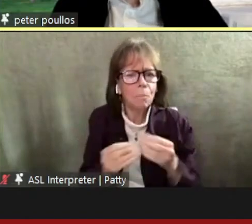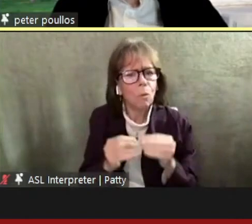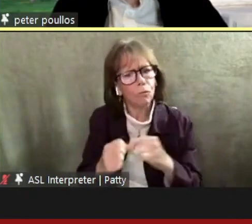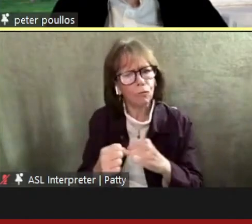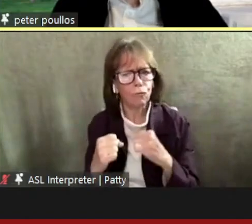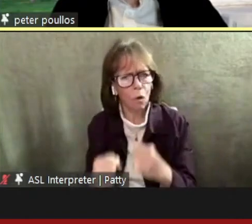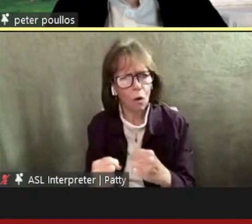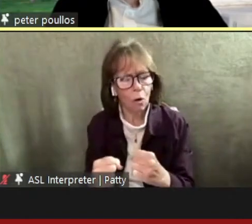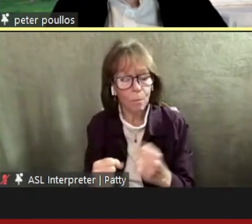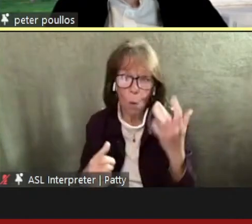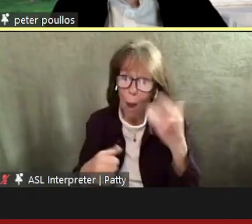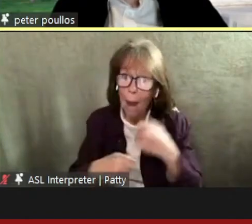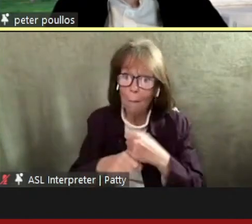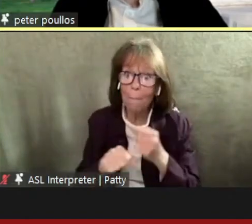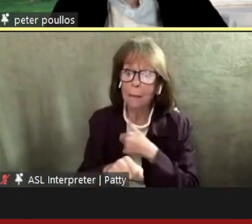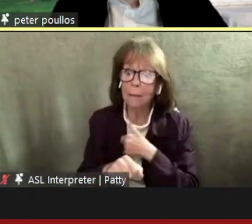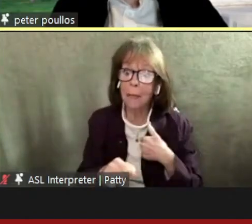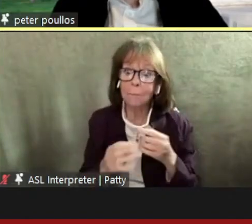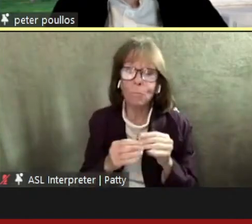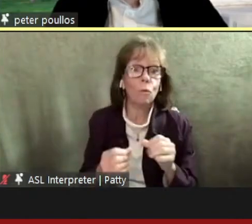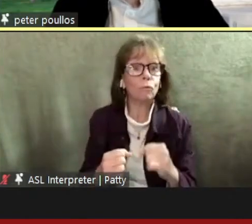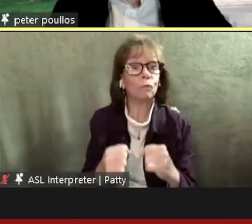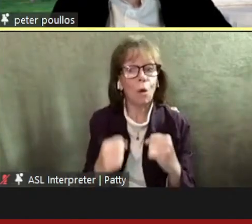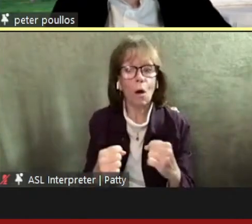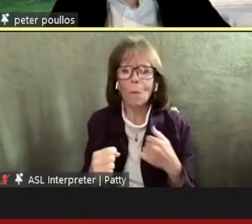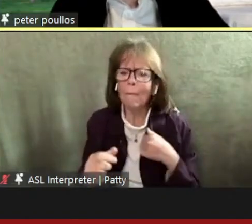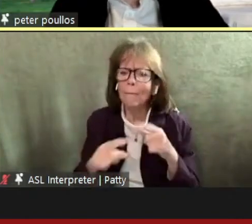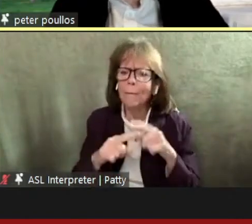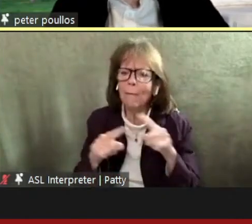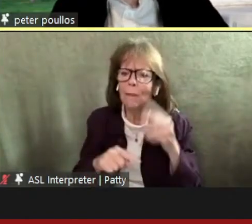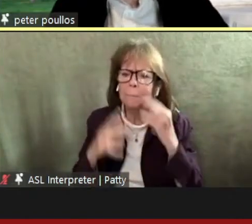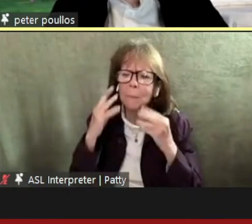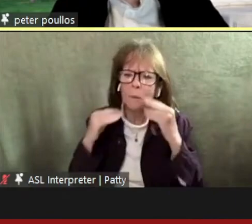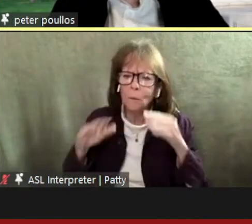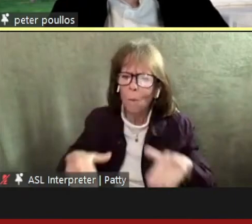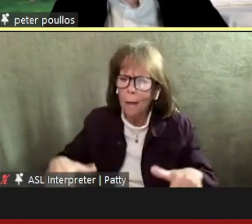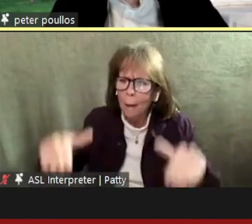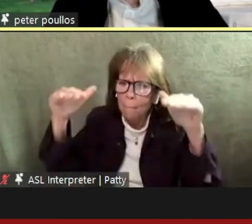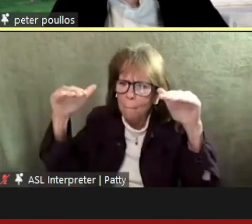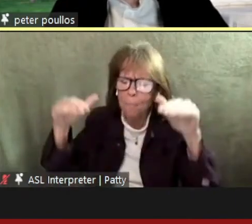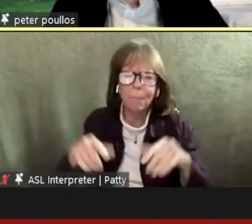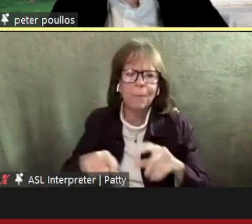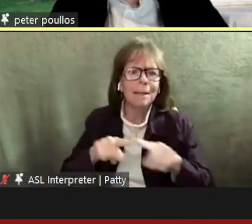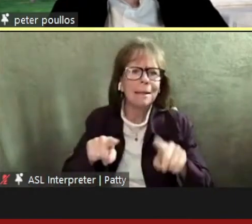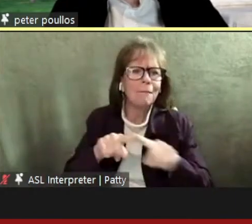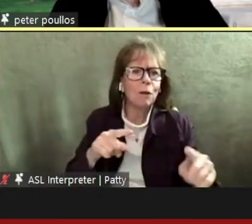the reason it makes us stronger is that different upbringings, experiences,